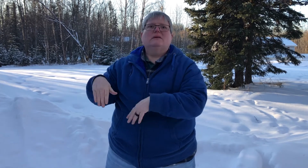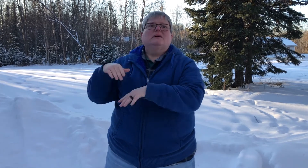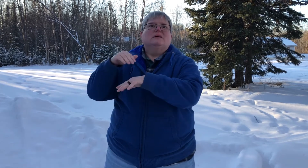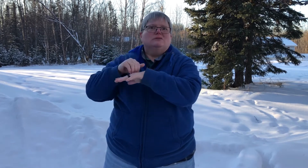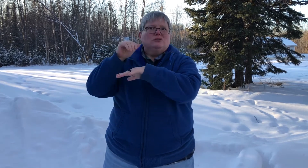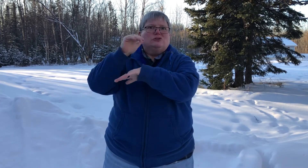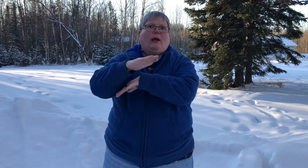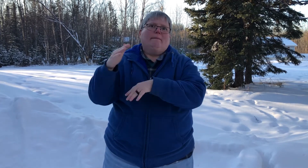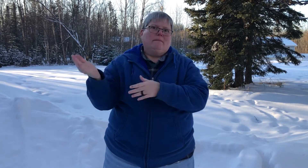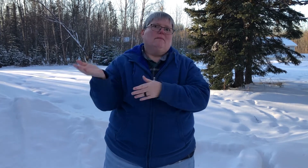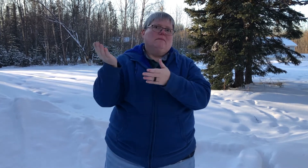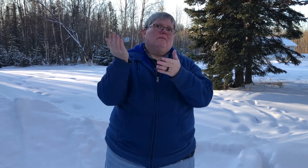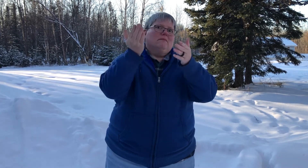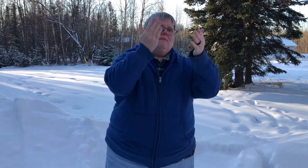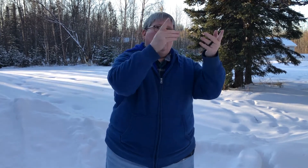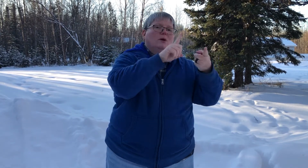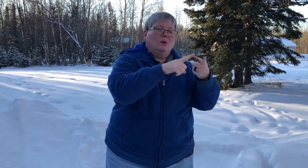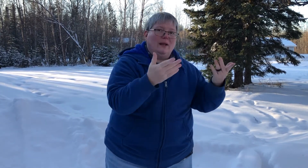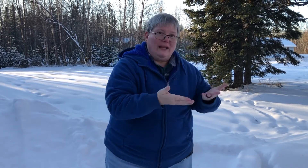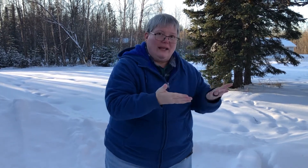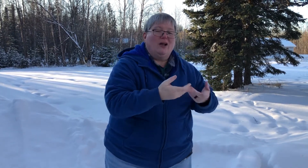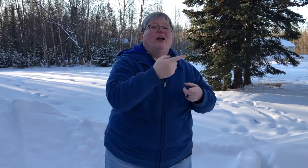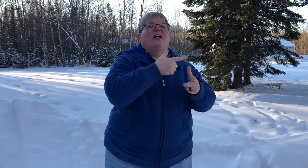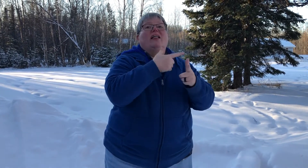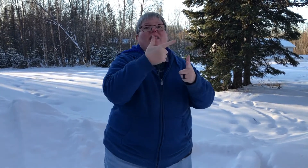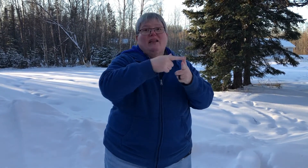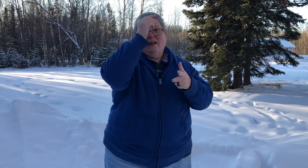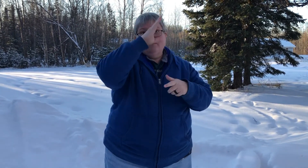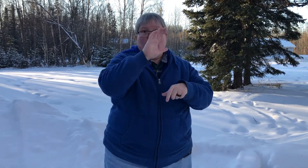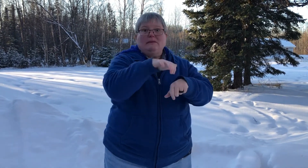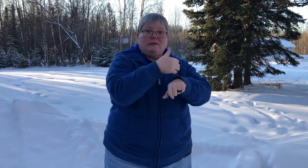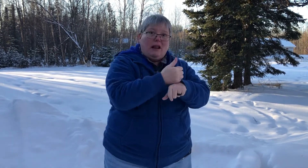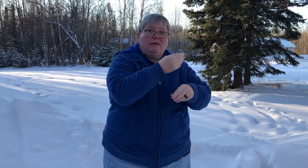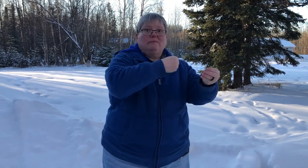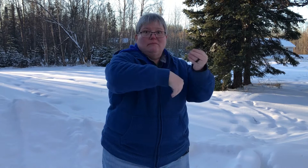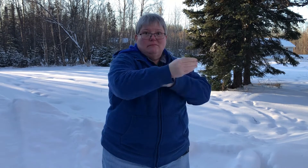You know ship the whole crate up here to Alaska, and then the guys gotta set it up